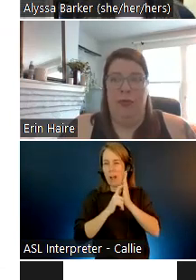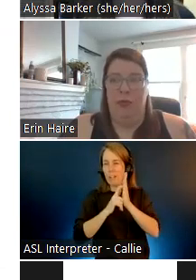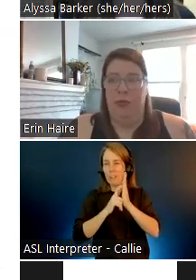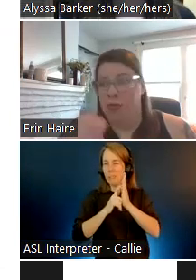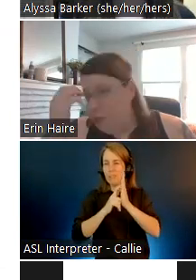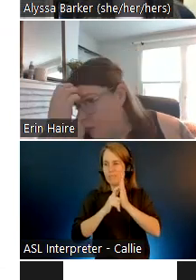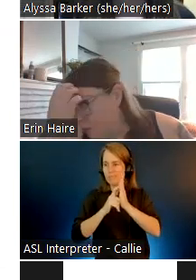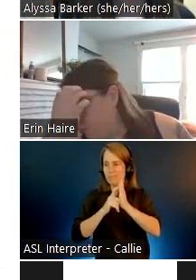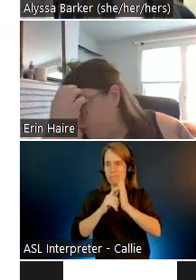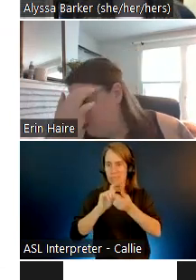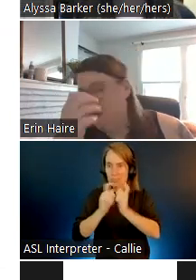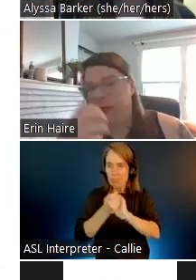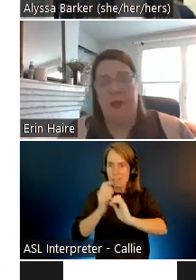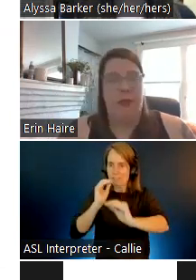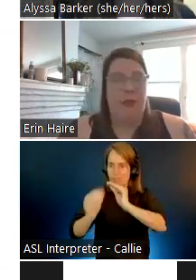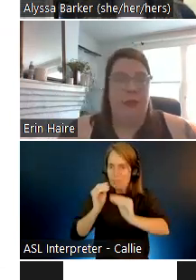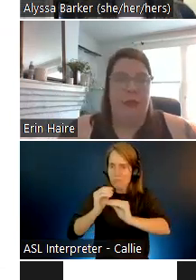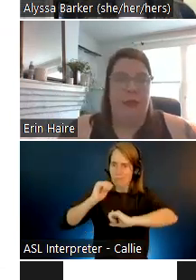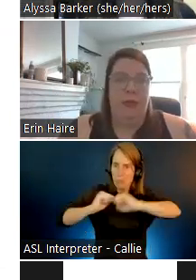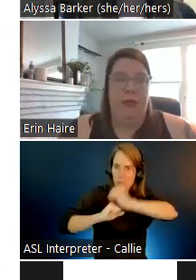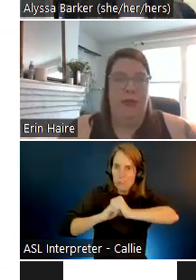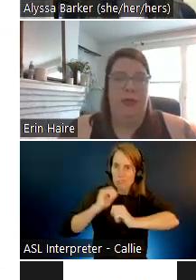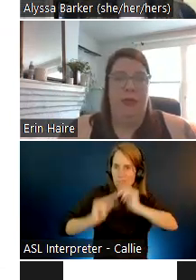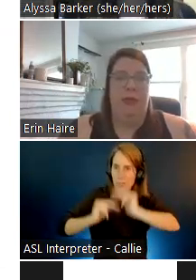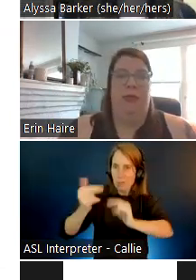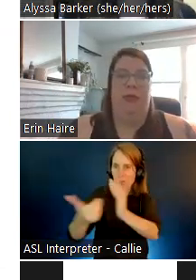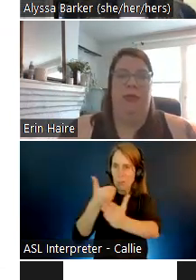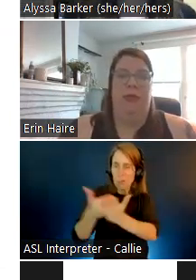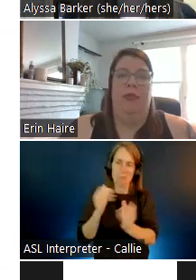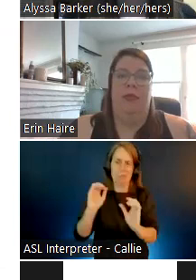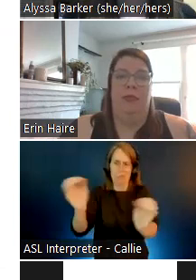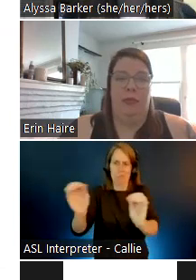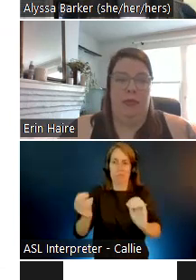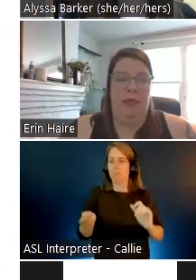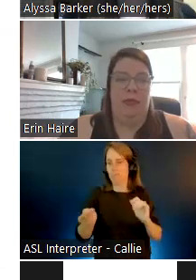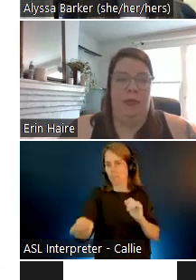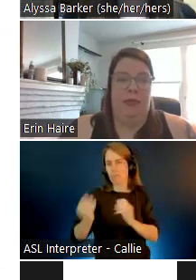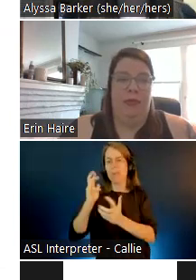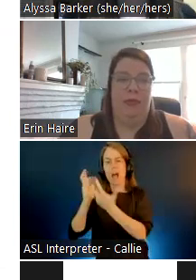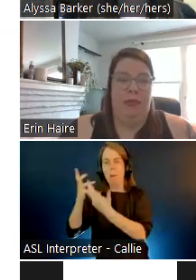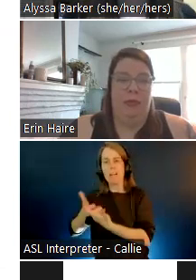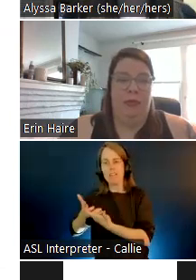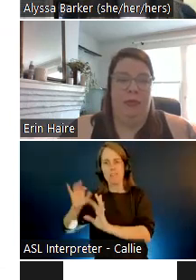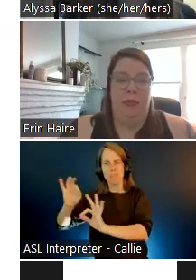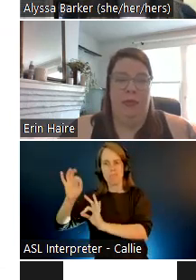reasonable accommodation but if it's um it would i think it would depend on how much